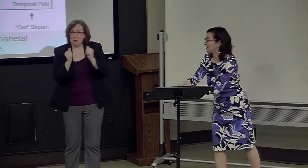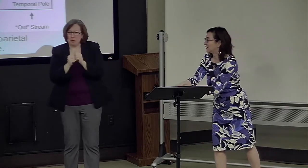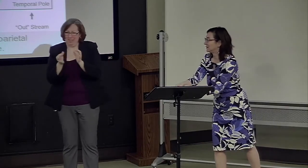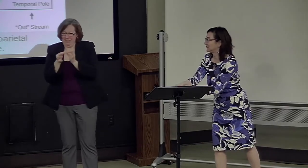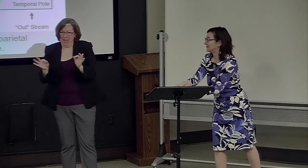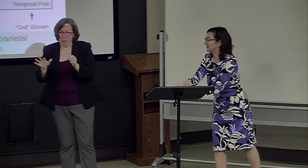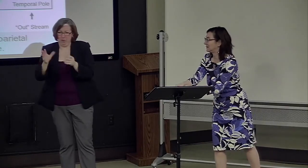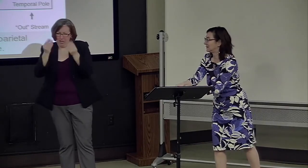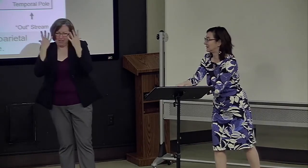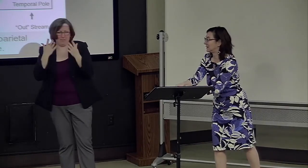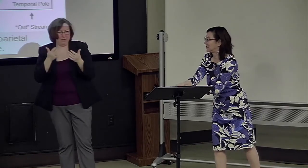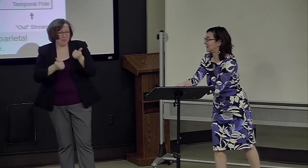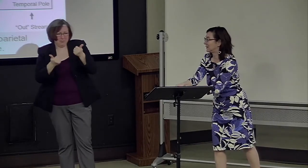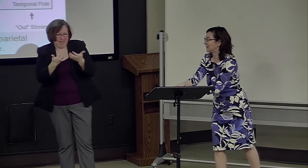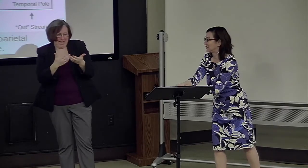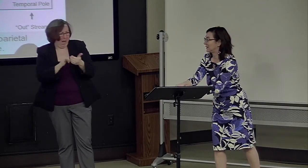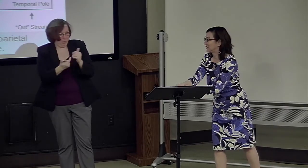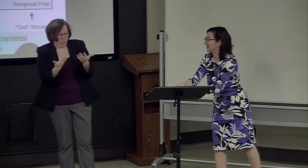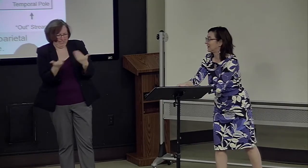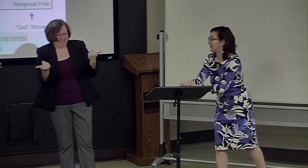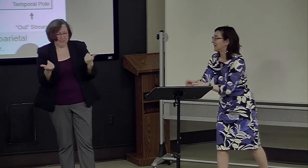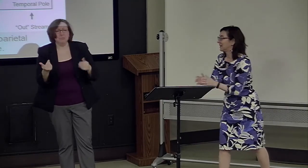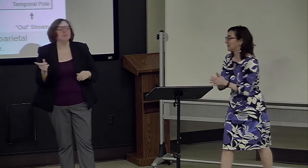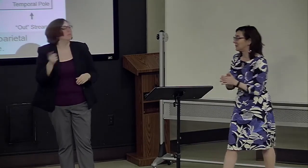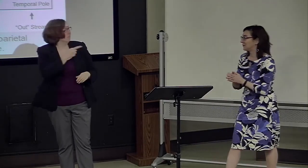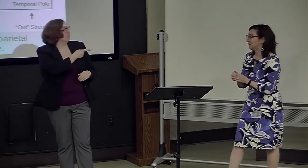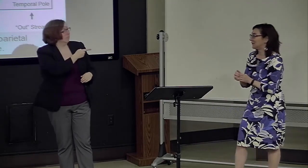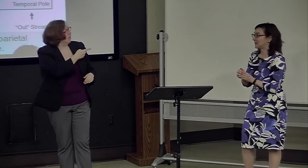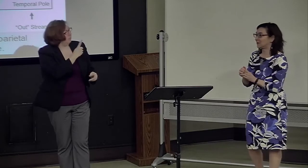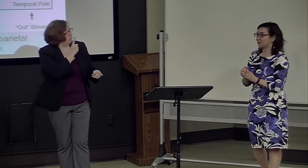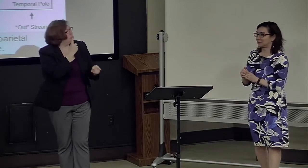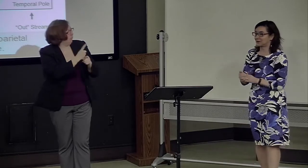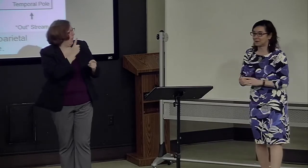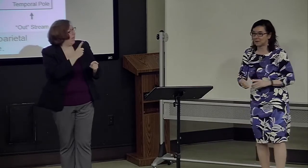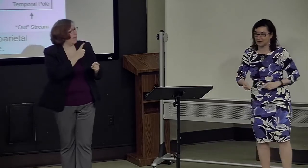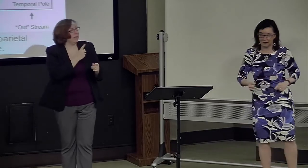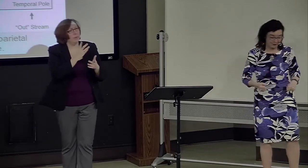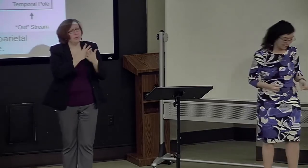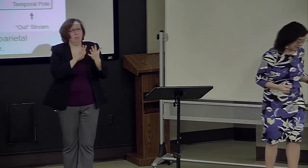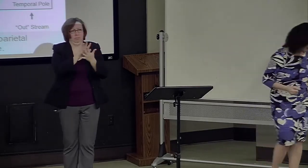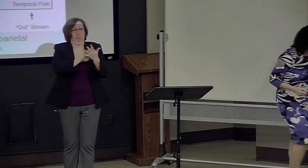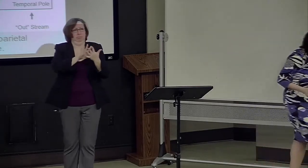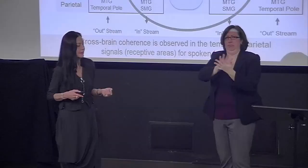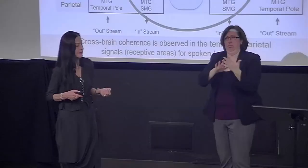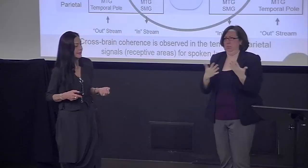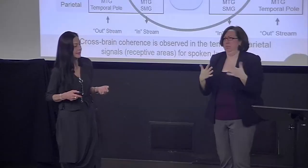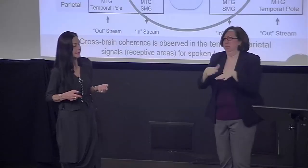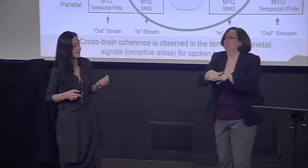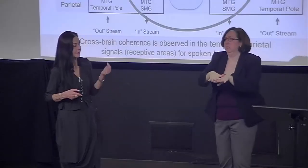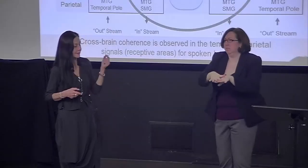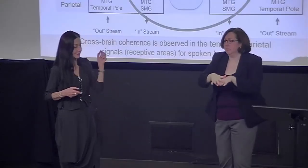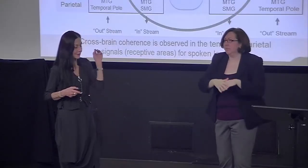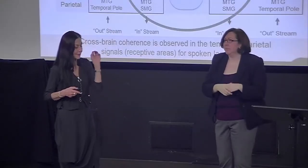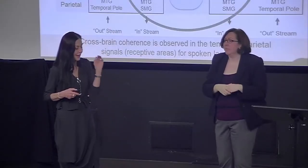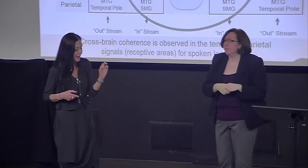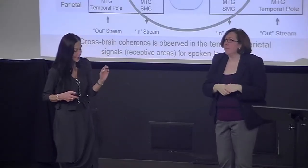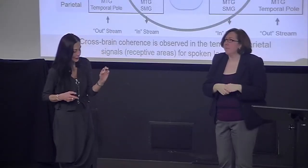Well, you're solely, you're totally right about there being some ambiguity there. But I think that the power